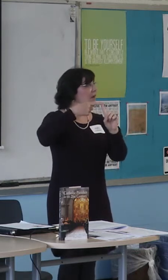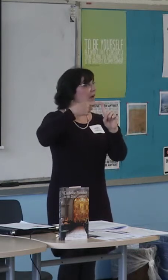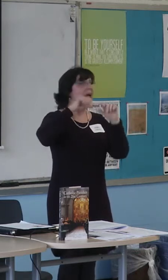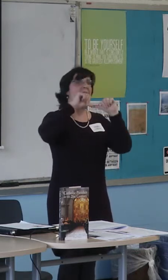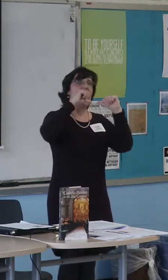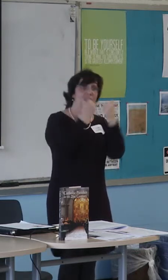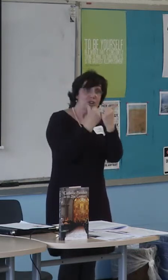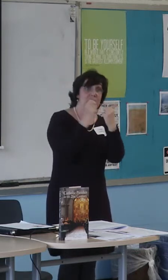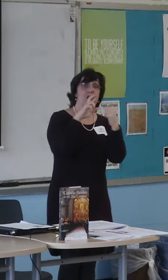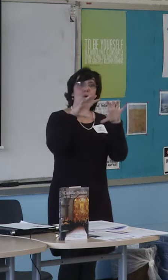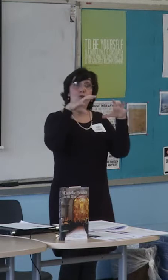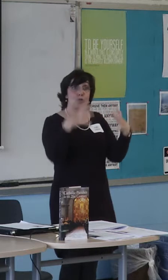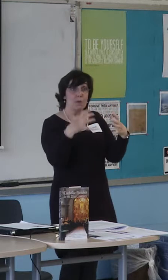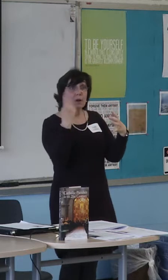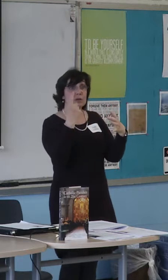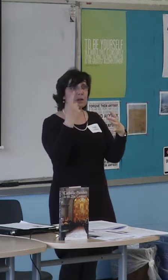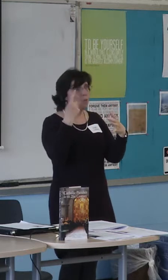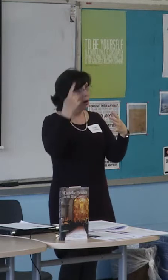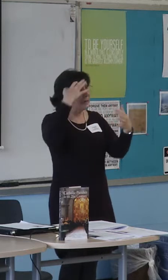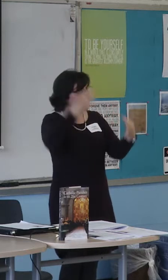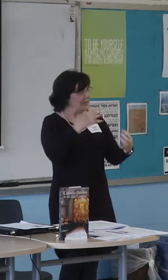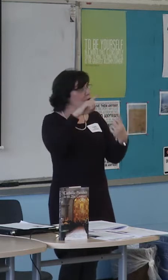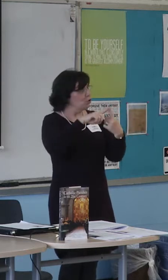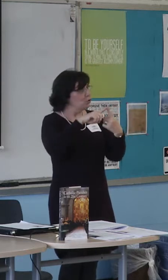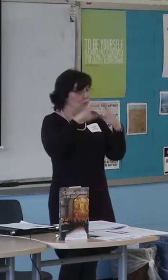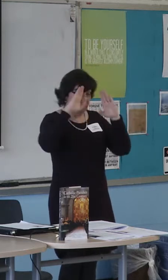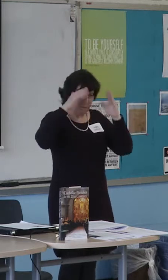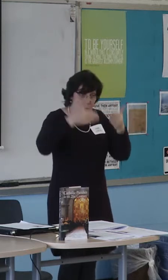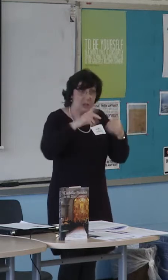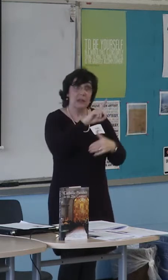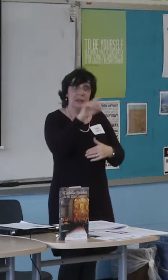or grouping or someone designated to deal with disabilities, diocese are much